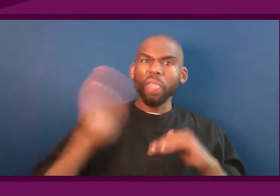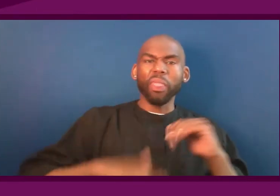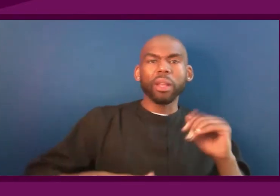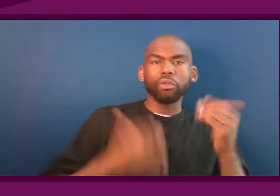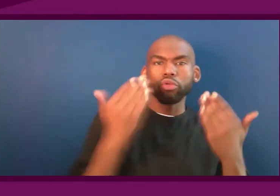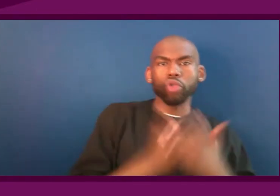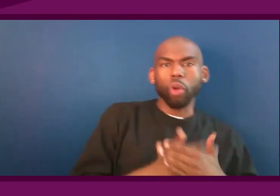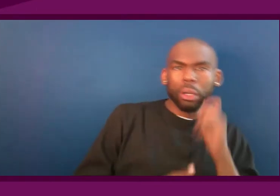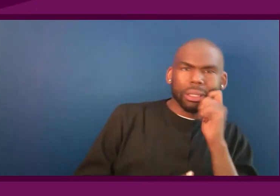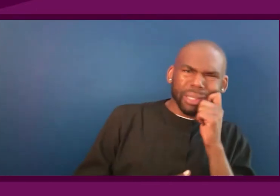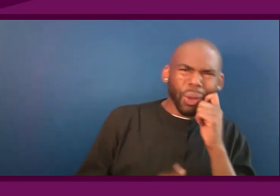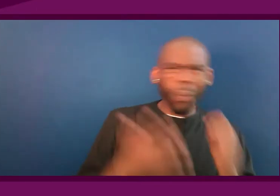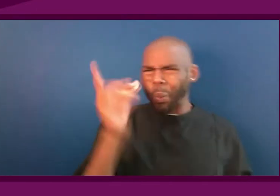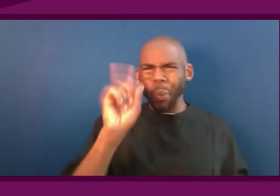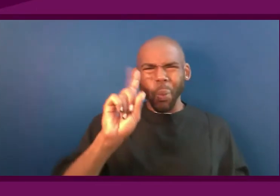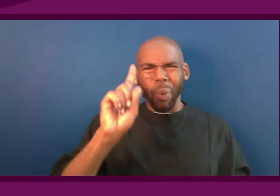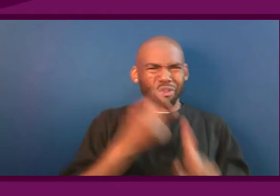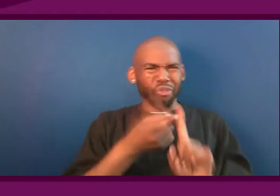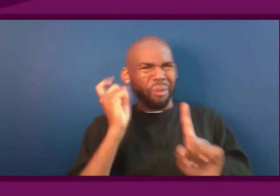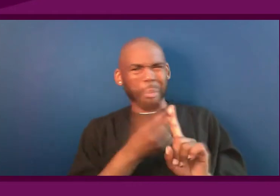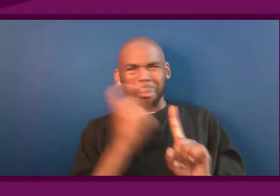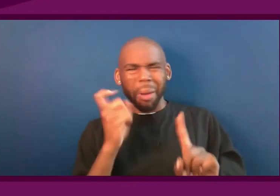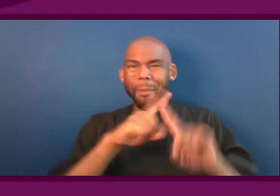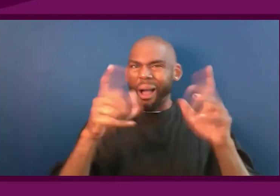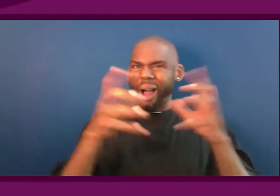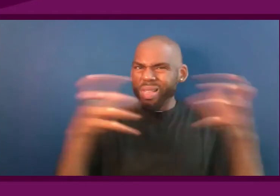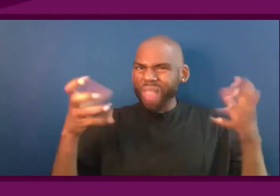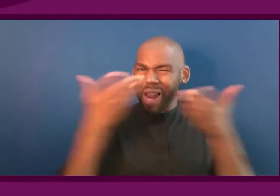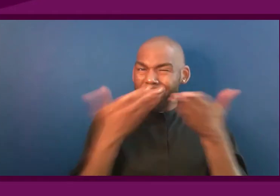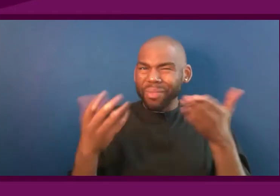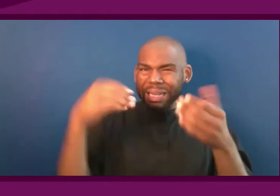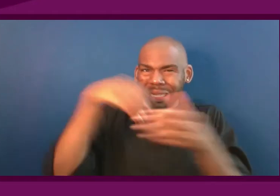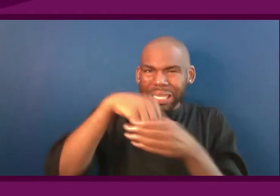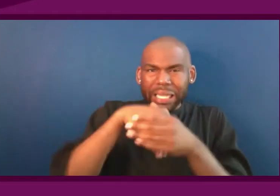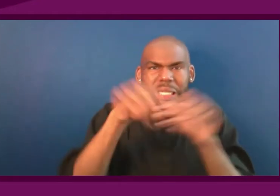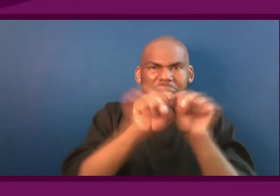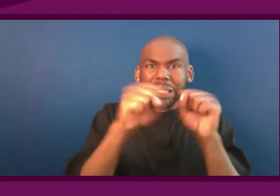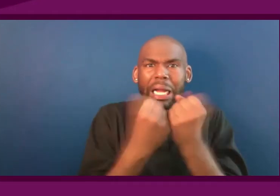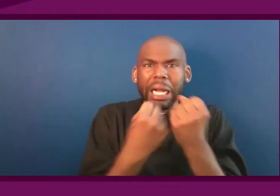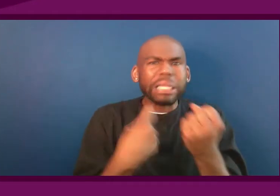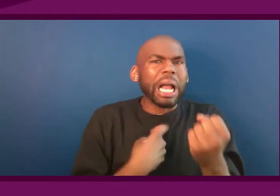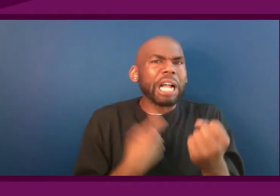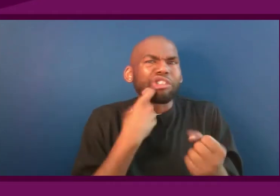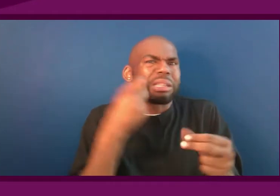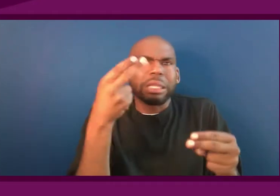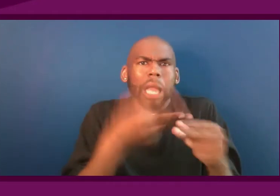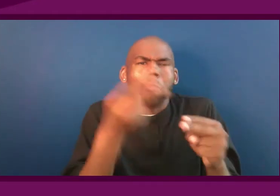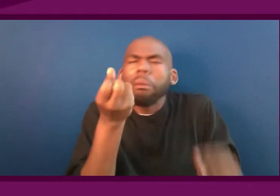I think ableism and sexism and misogyny and racism, they've just had